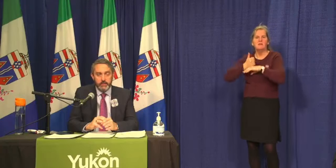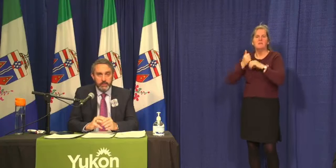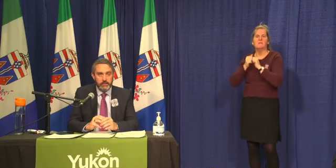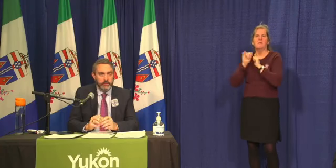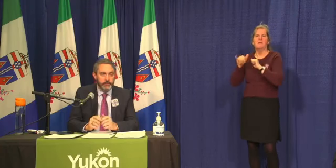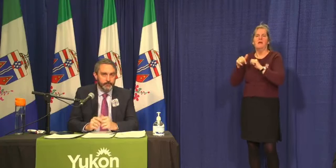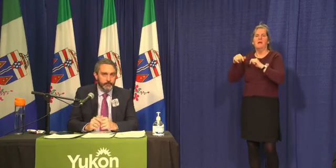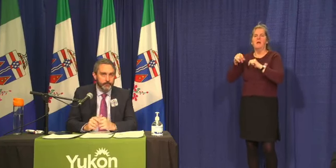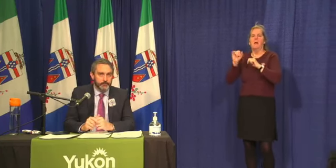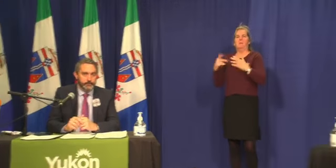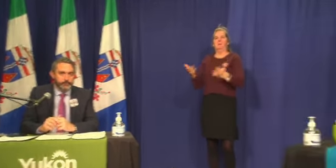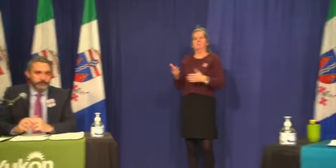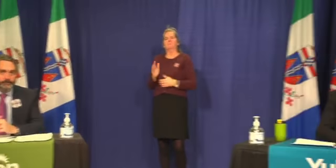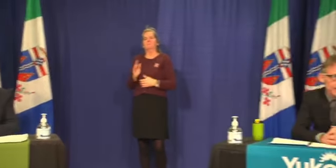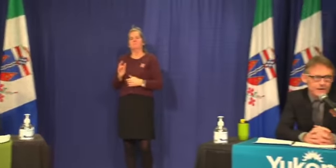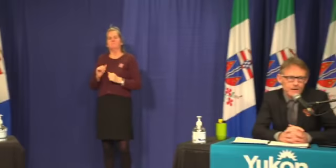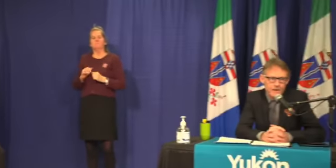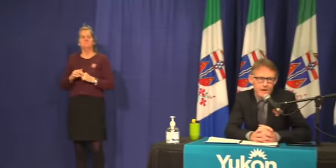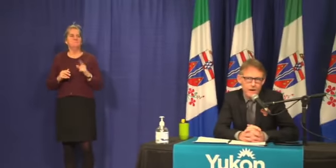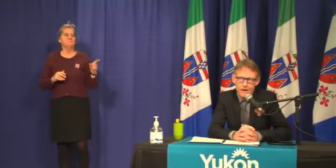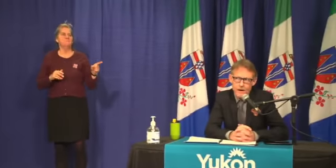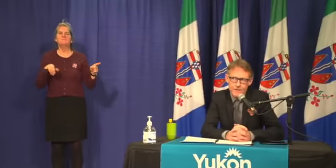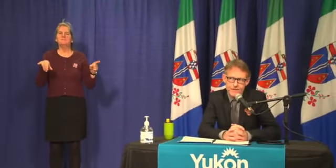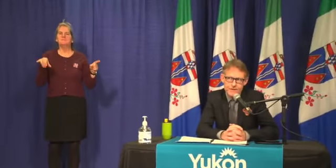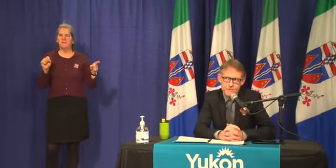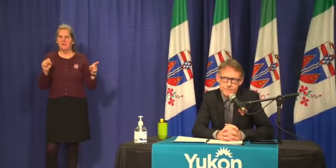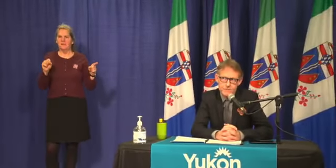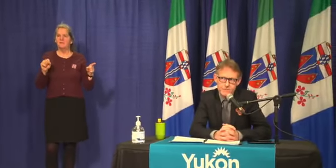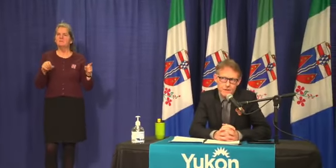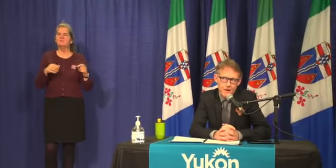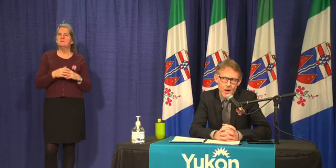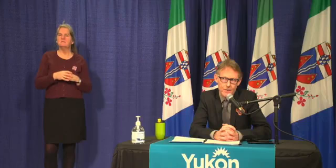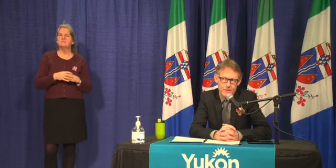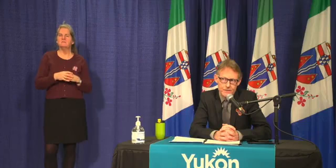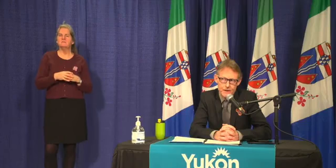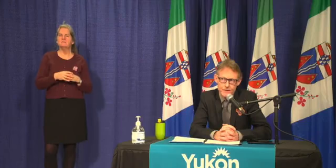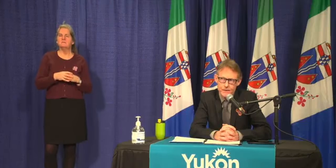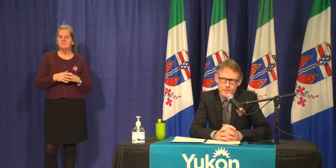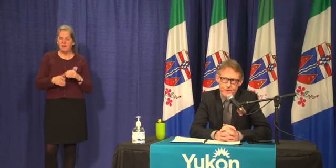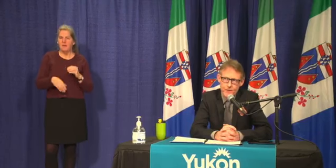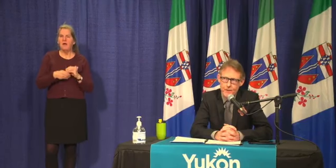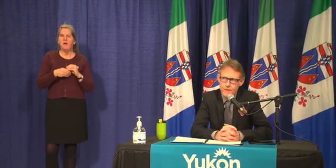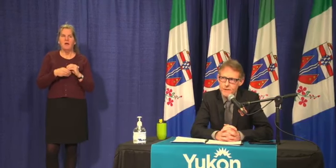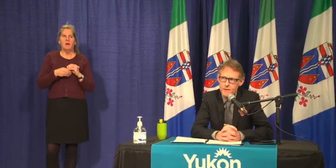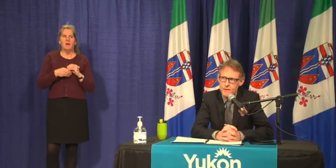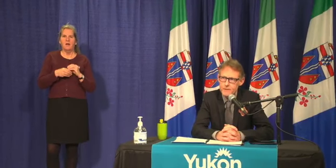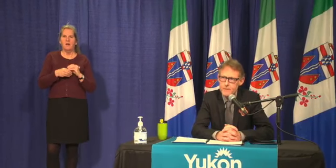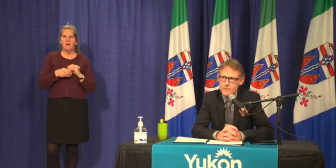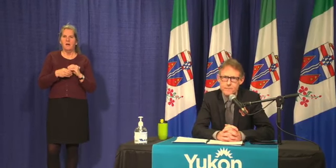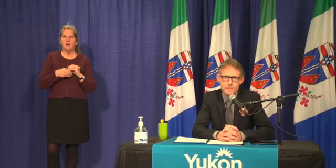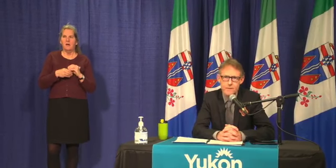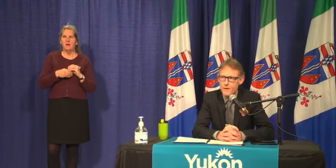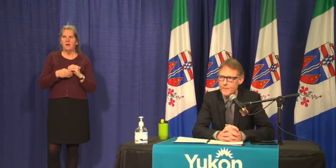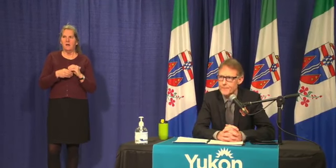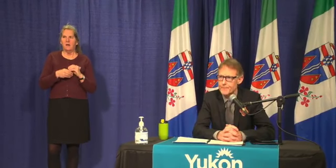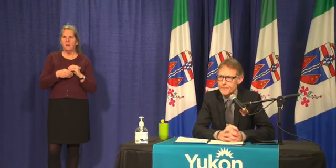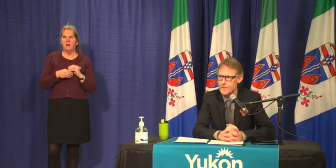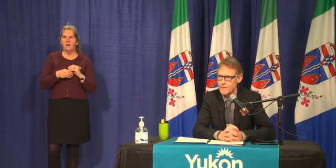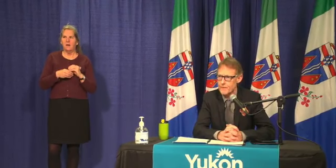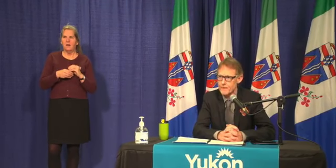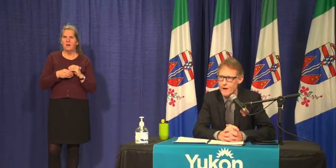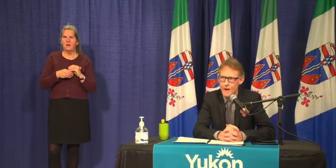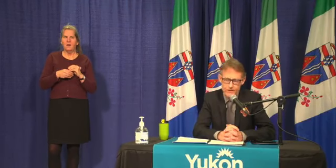PRIME MINISTER.